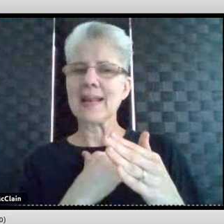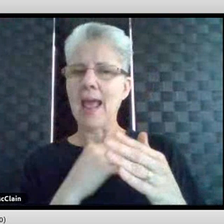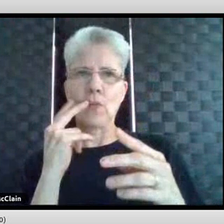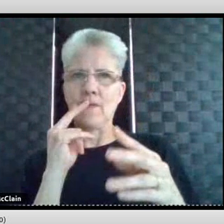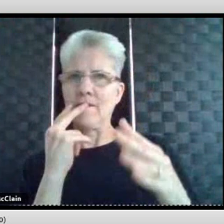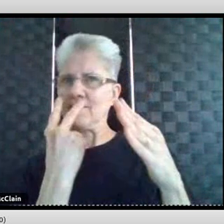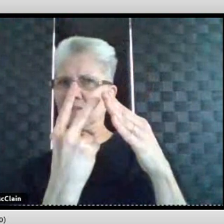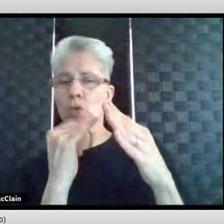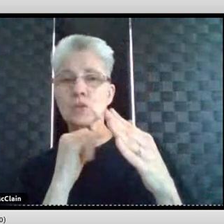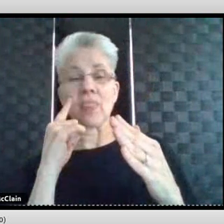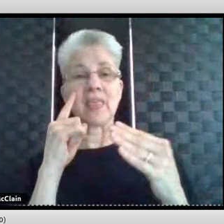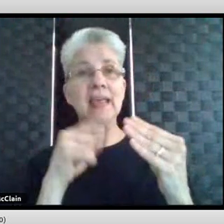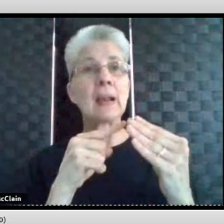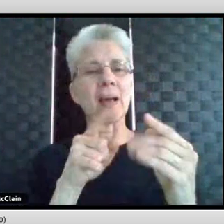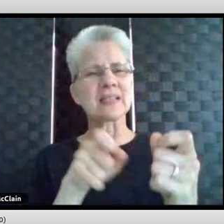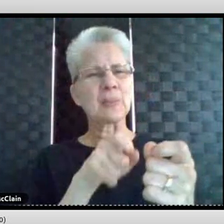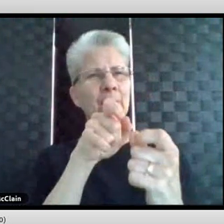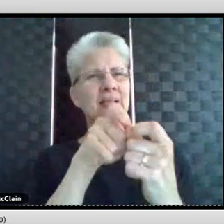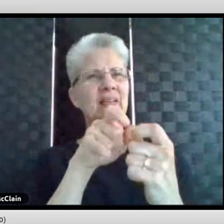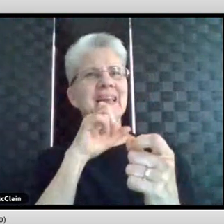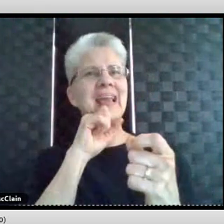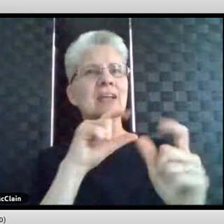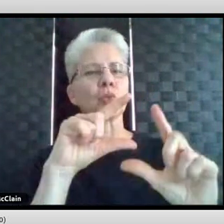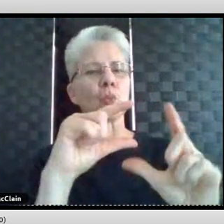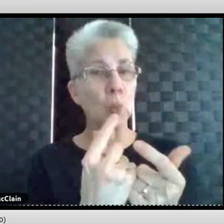because we're thinking about specific age groups,